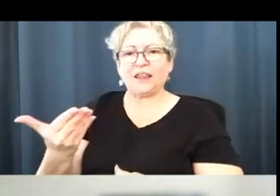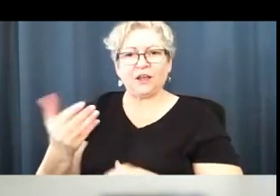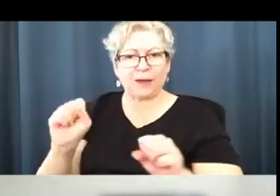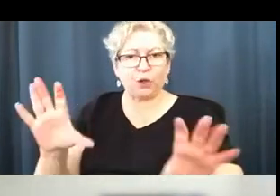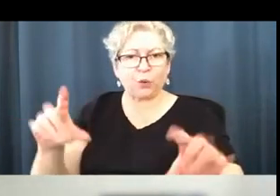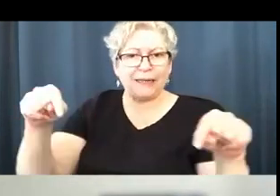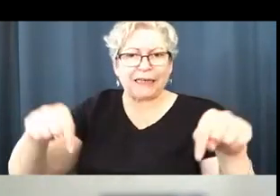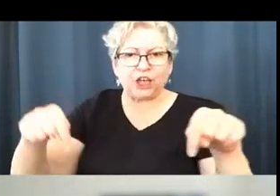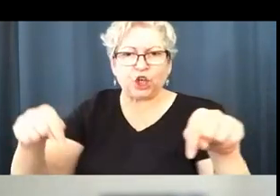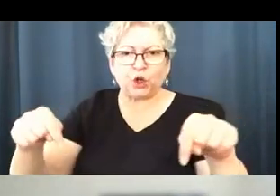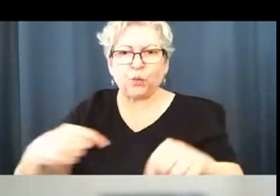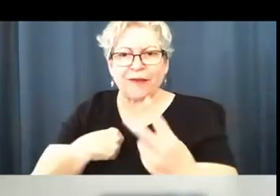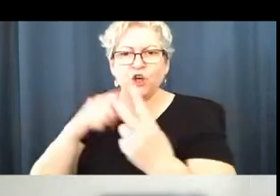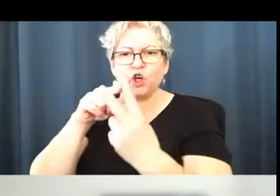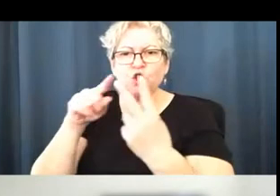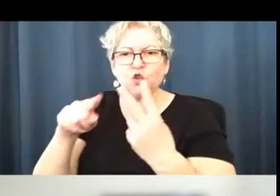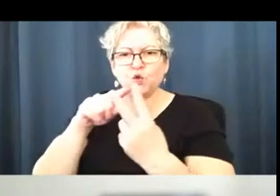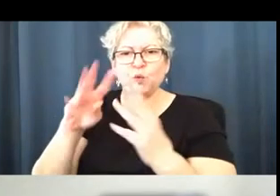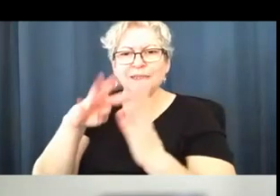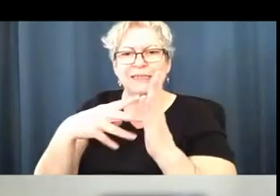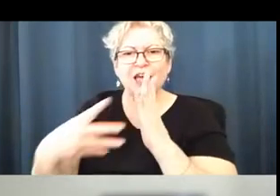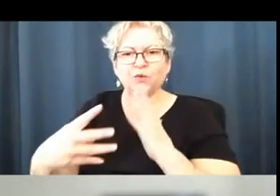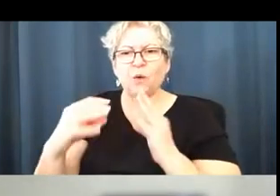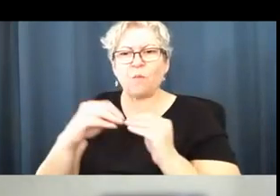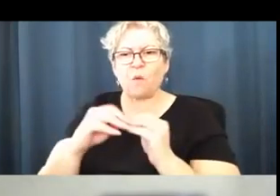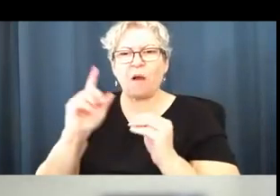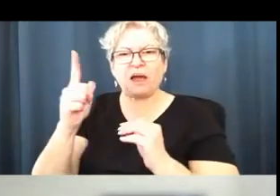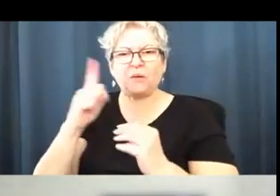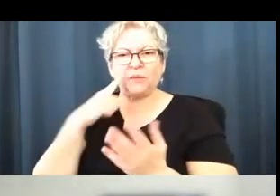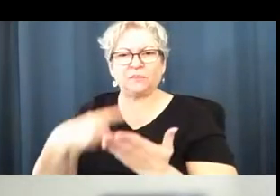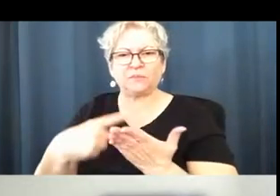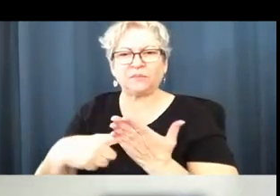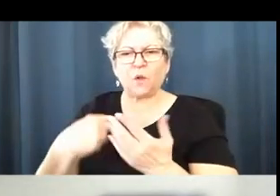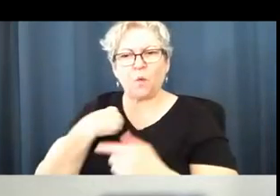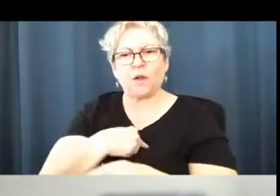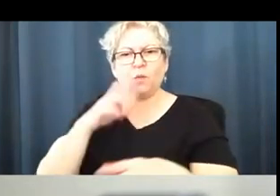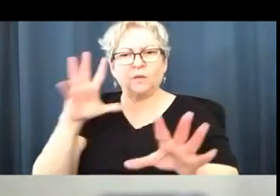We actually have two of those scheduled. We'll talk about more of that later where we actually have a couple of sessions